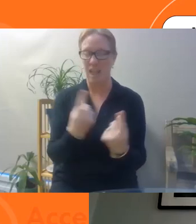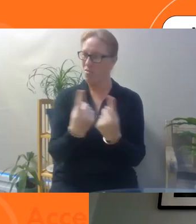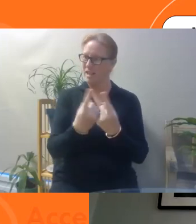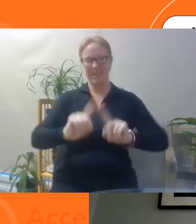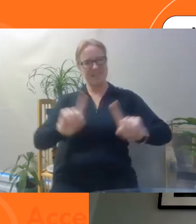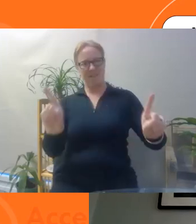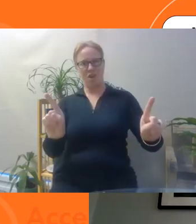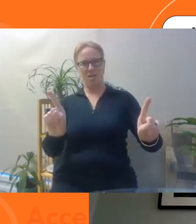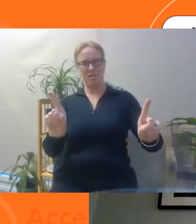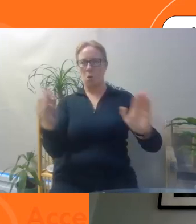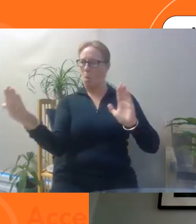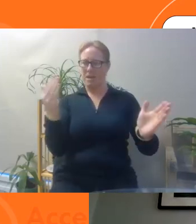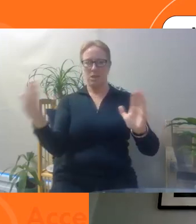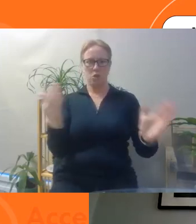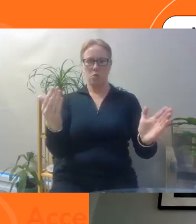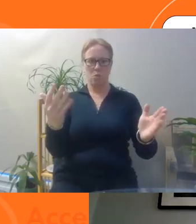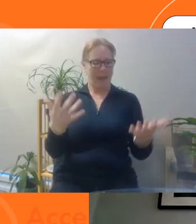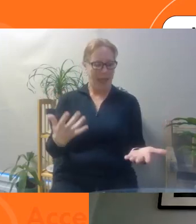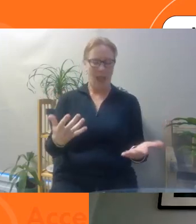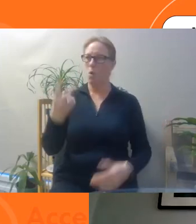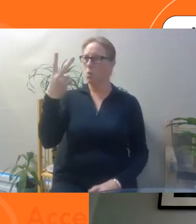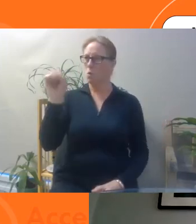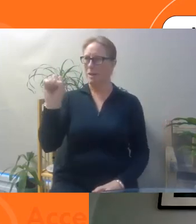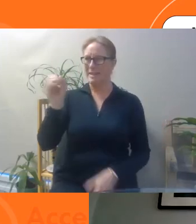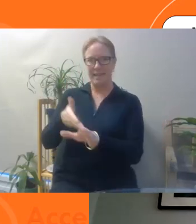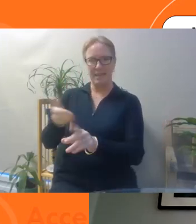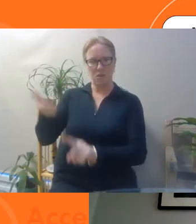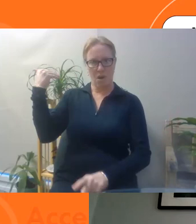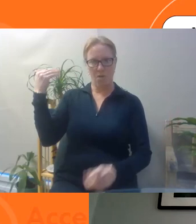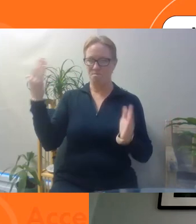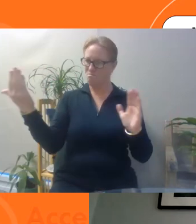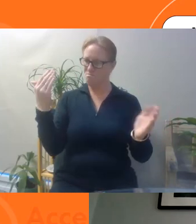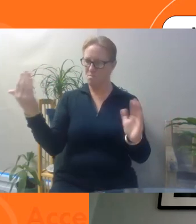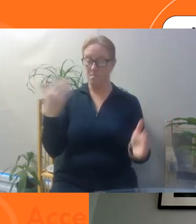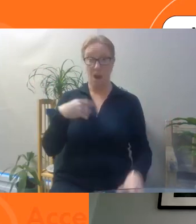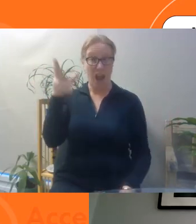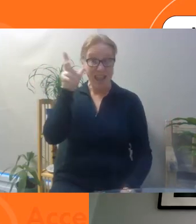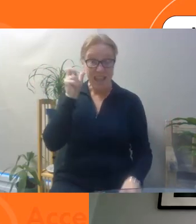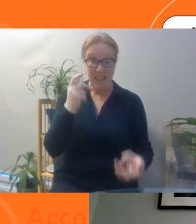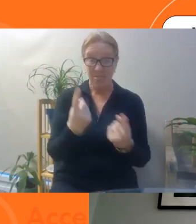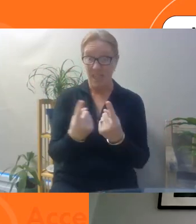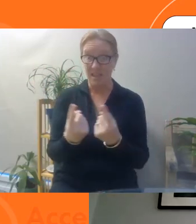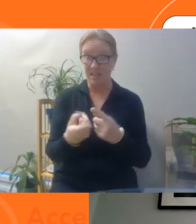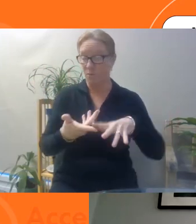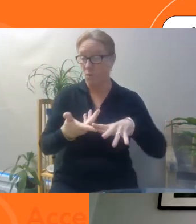from now to 20 years ago. But when I hear things like "There's no